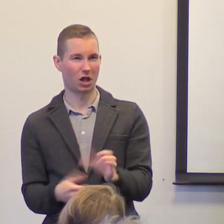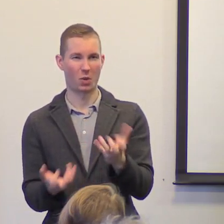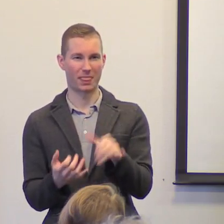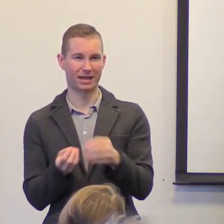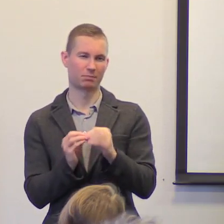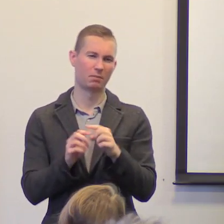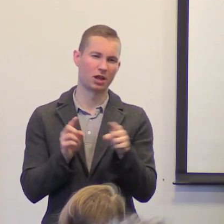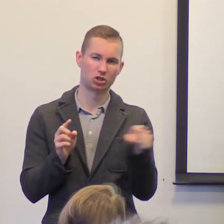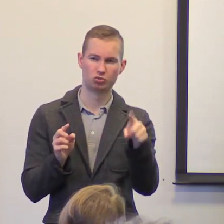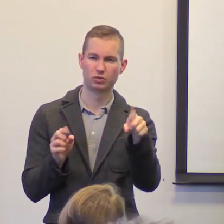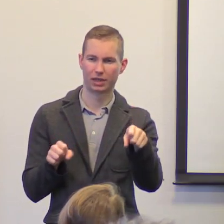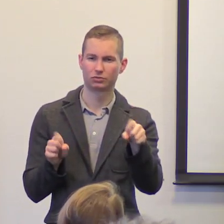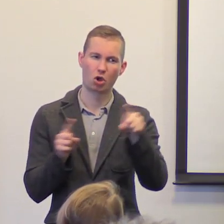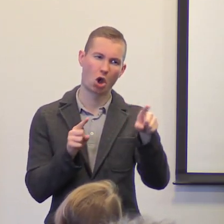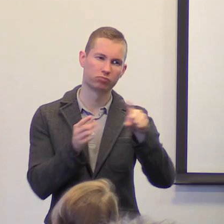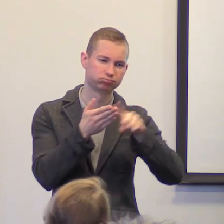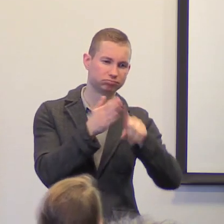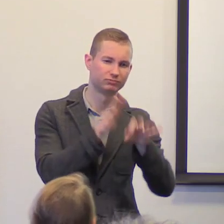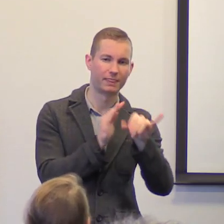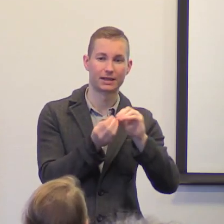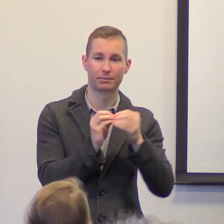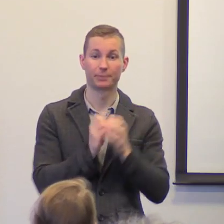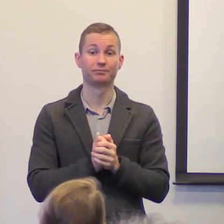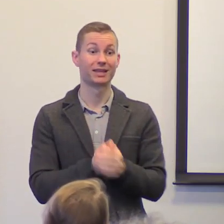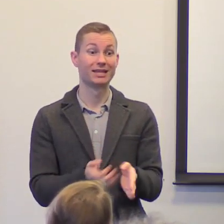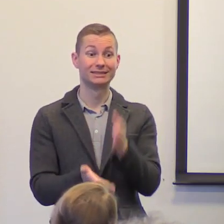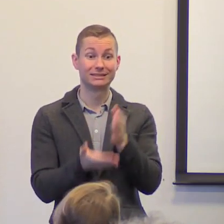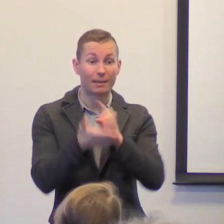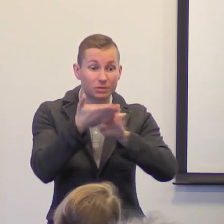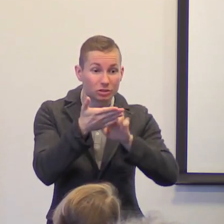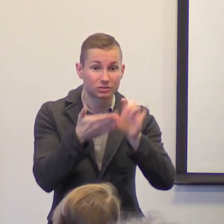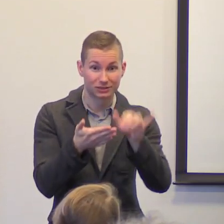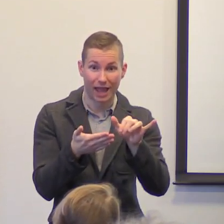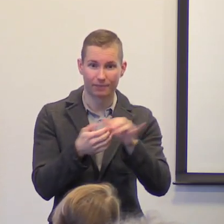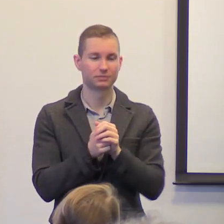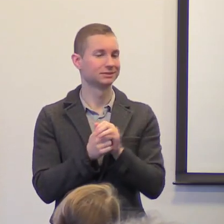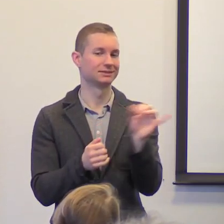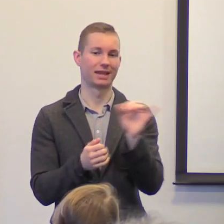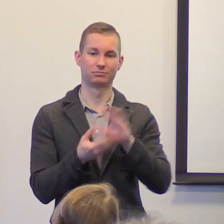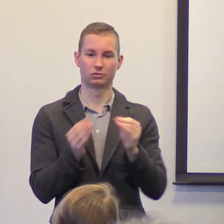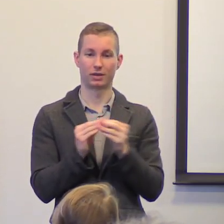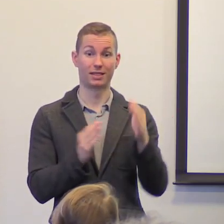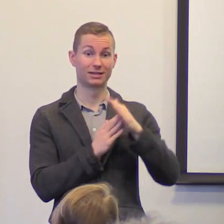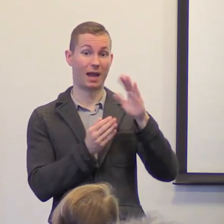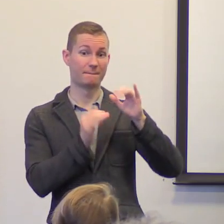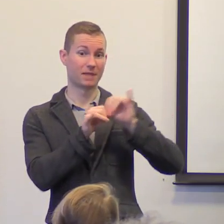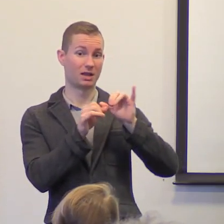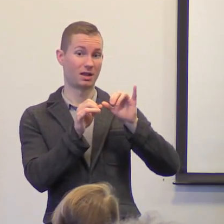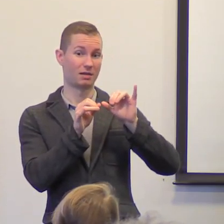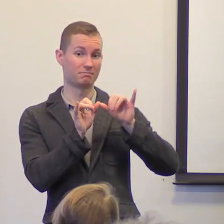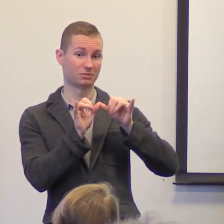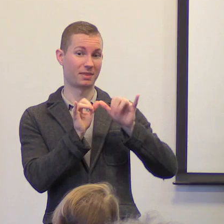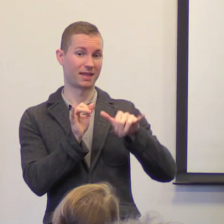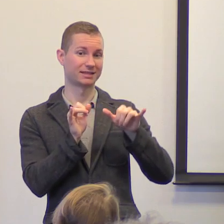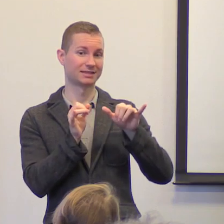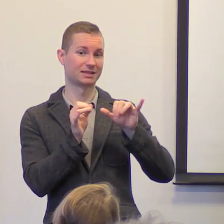But you could look that up. Stop and Frisk? Same story. The top measurement there is the number of white people in New York City as compared